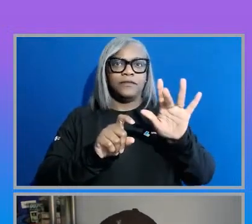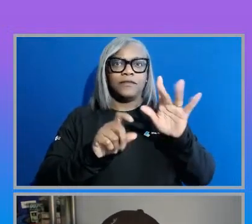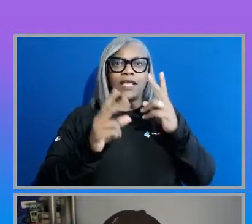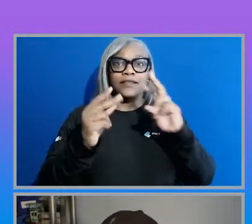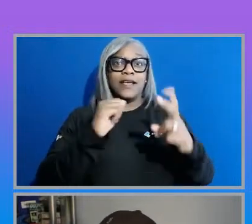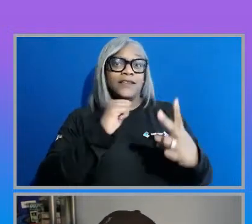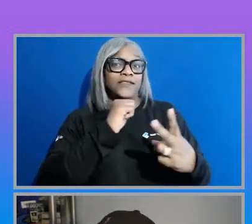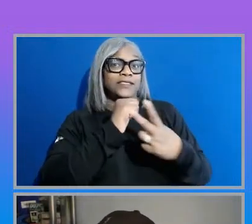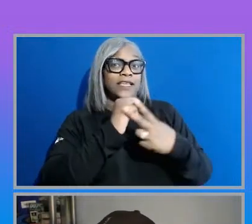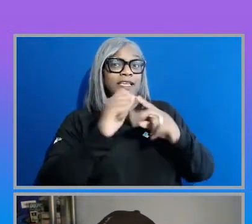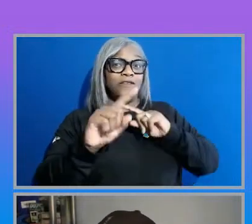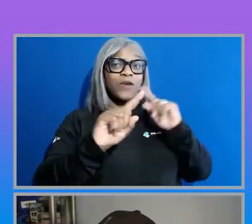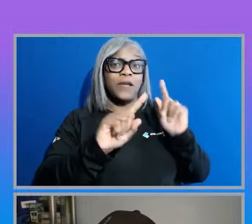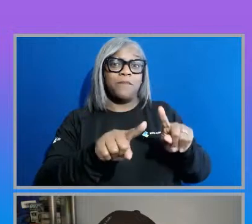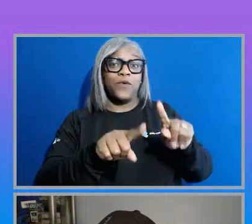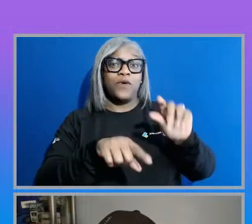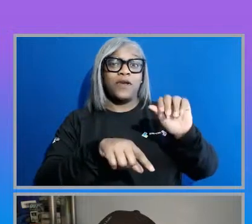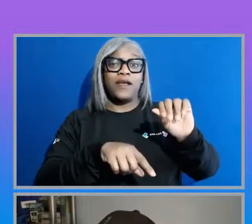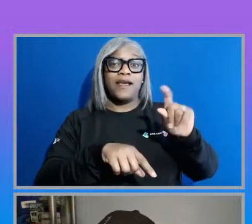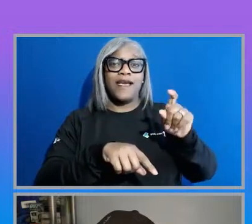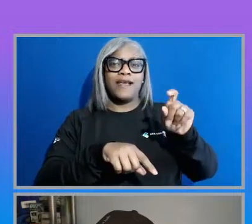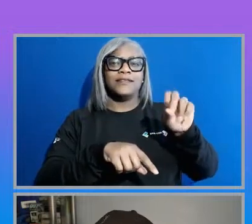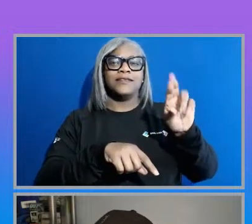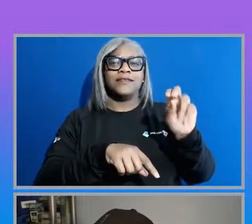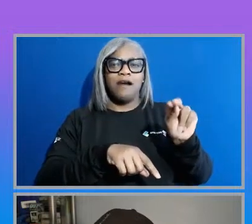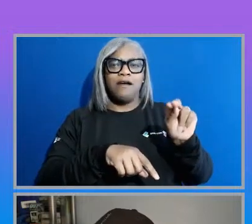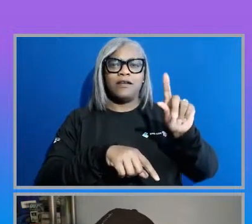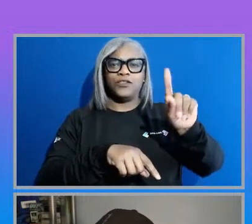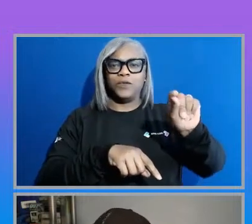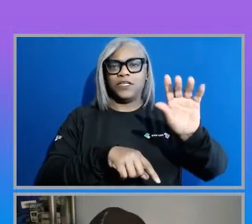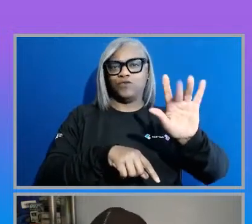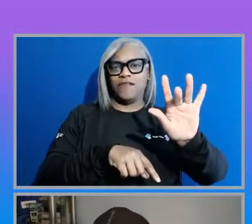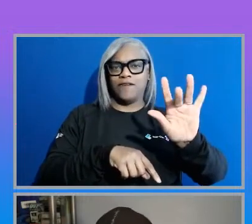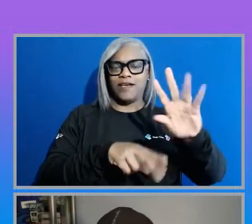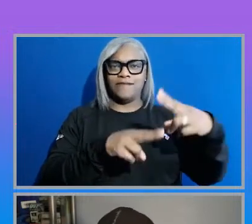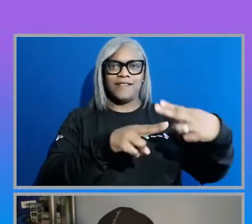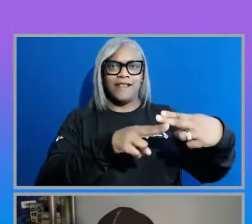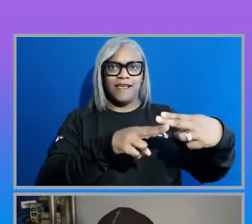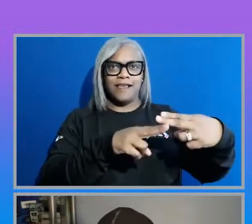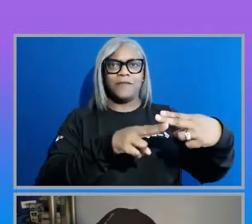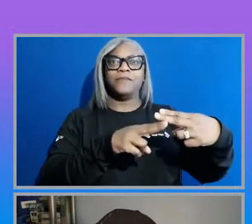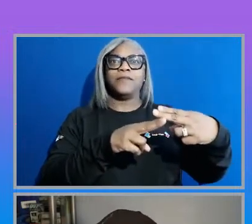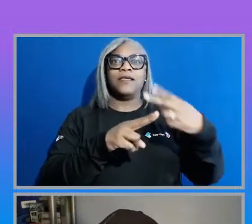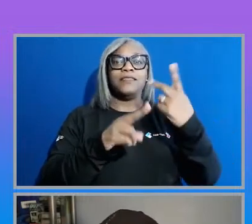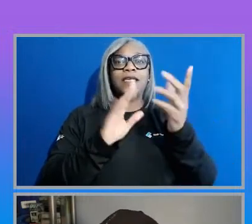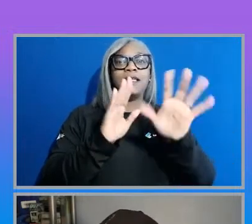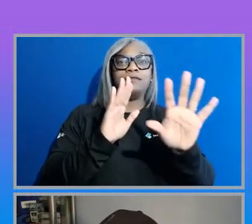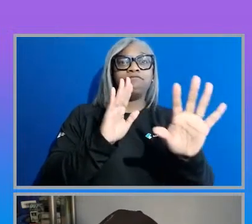I'm going to do Axe-con 2025. That's the name of my report. And then I can choose one of my